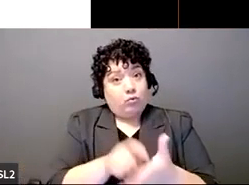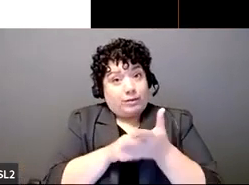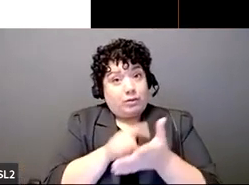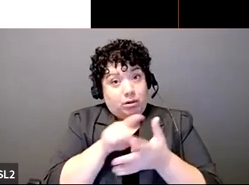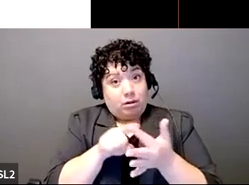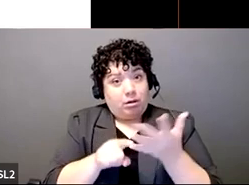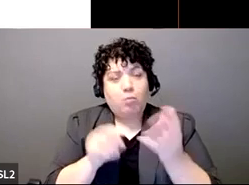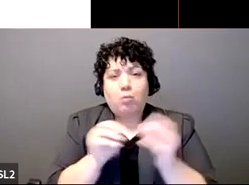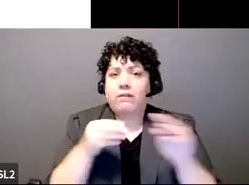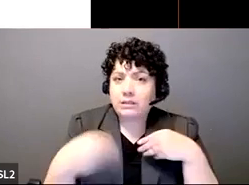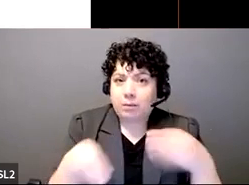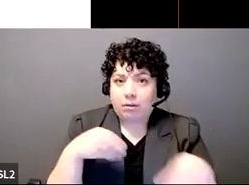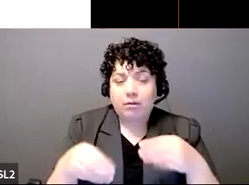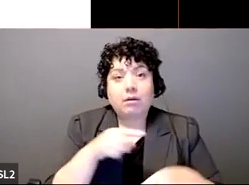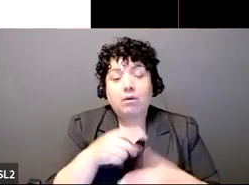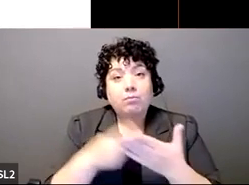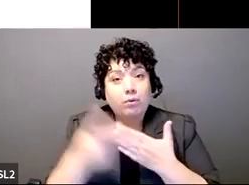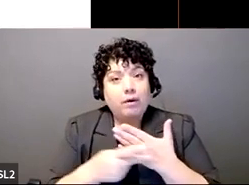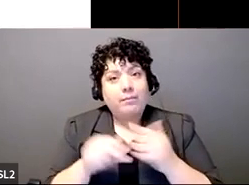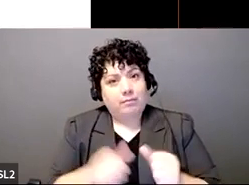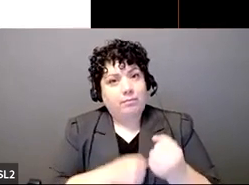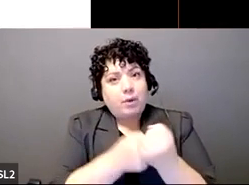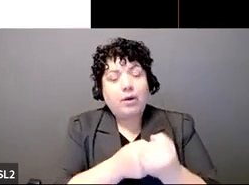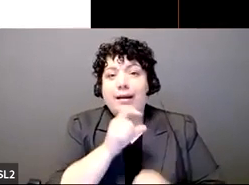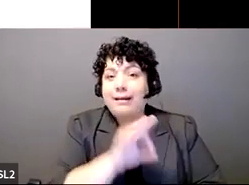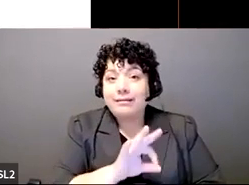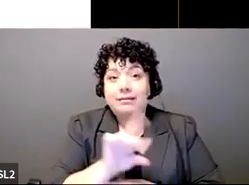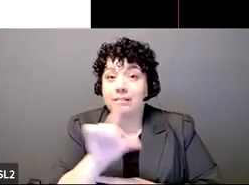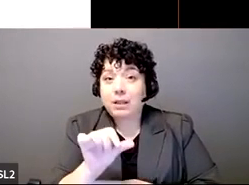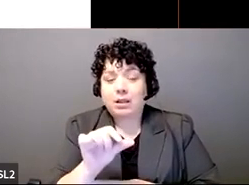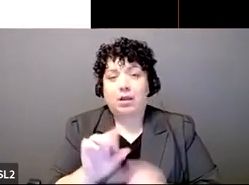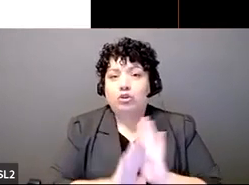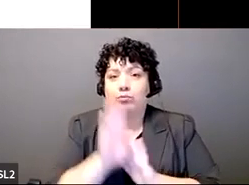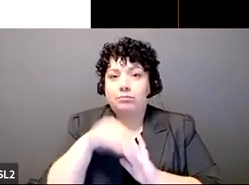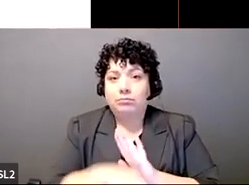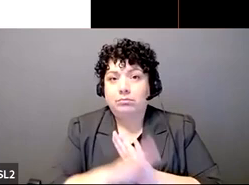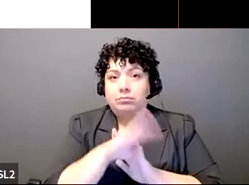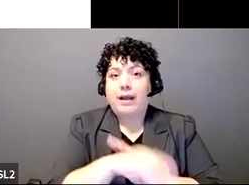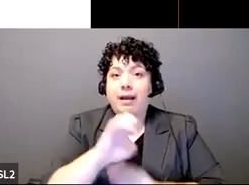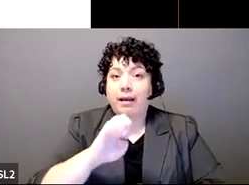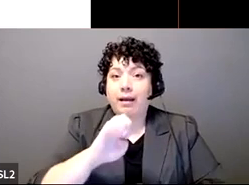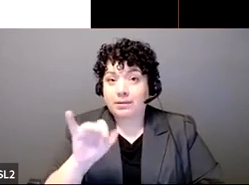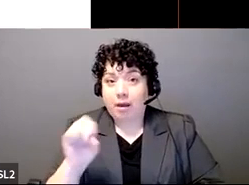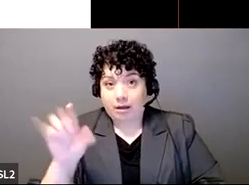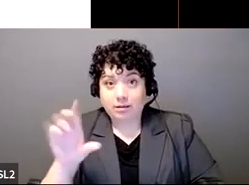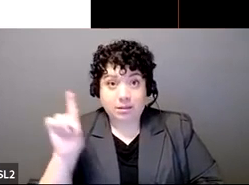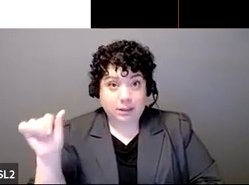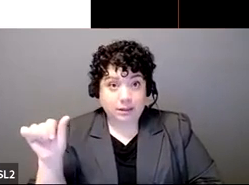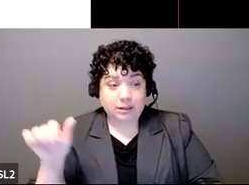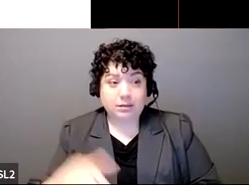and ensuring that programs cover people with episodic disabilities